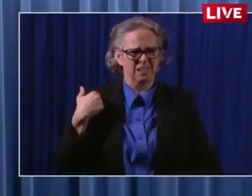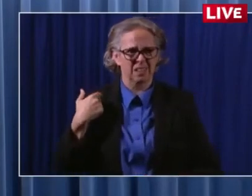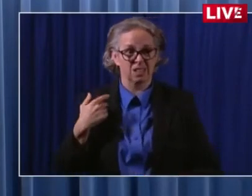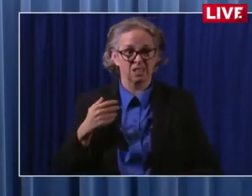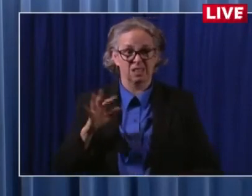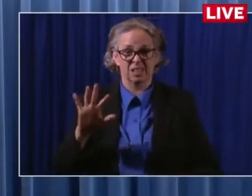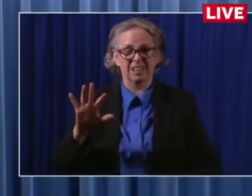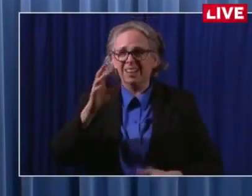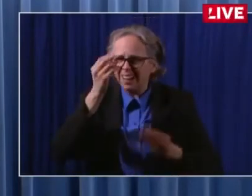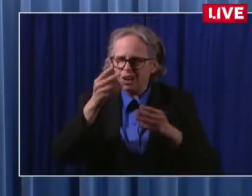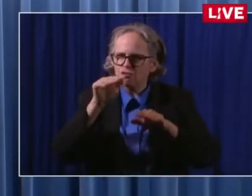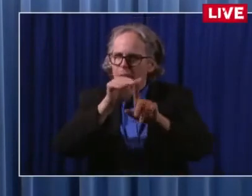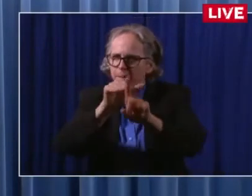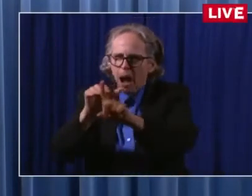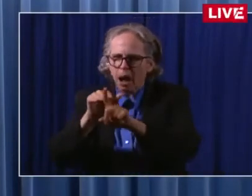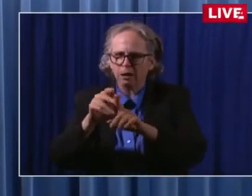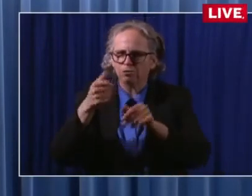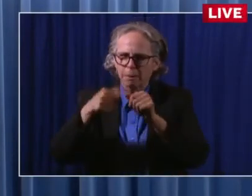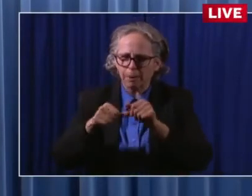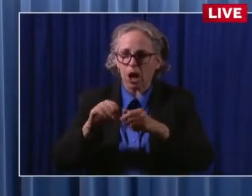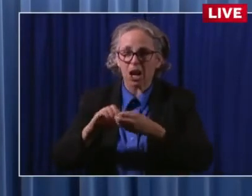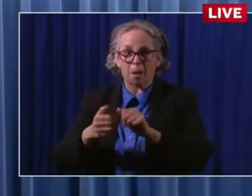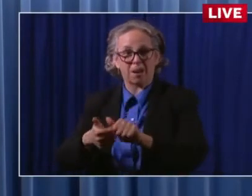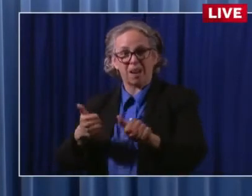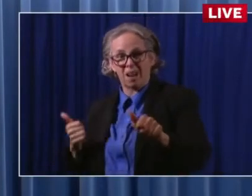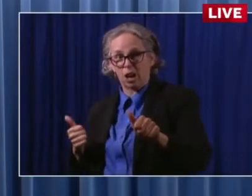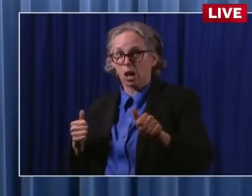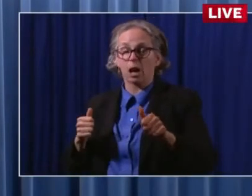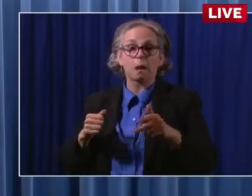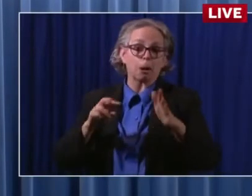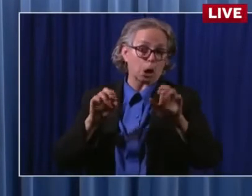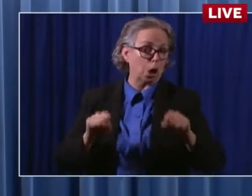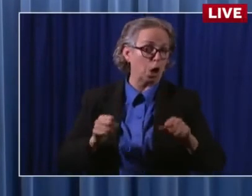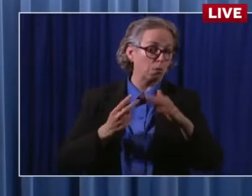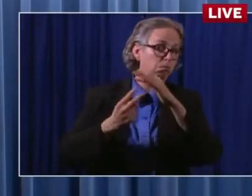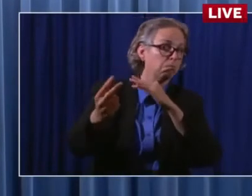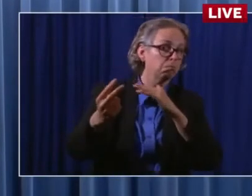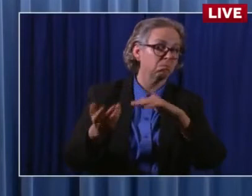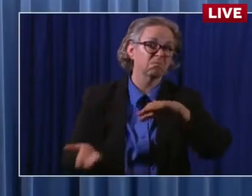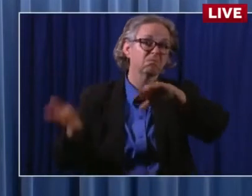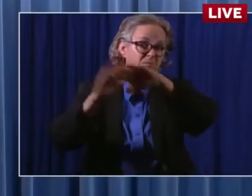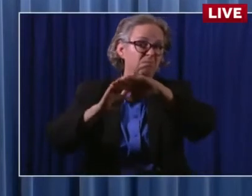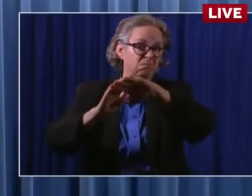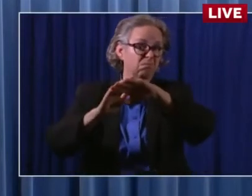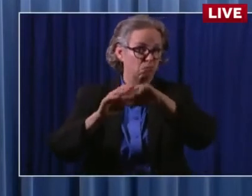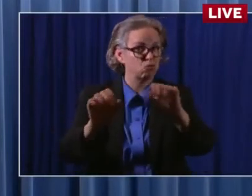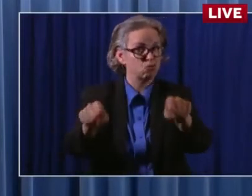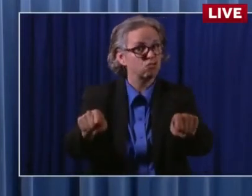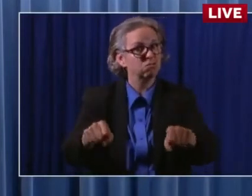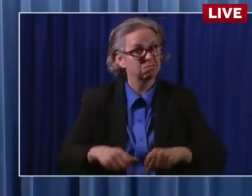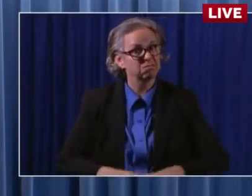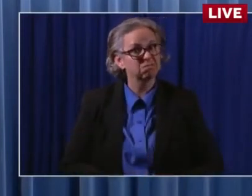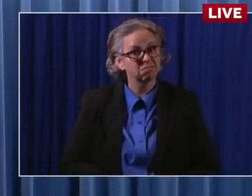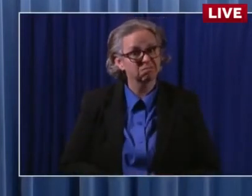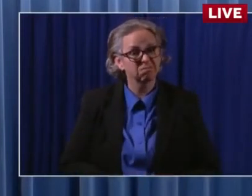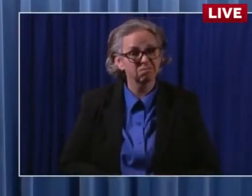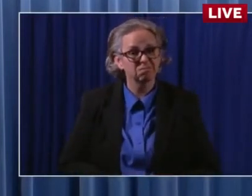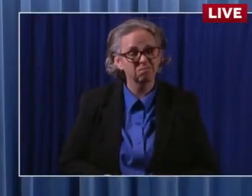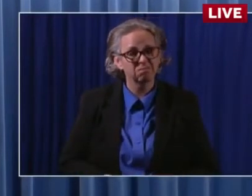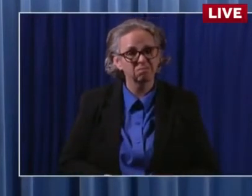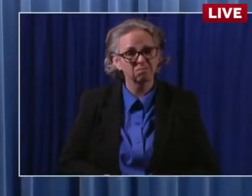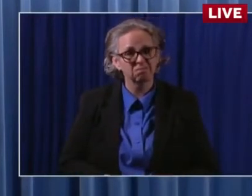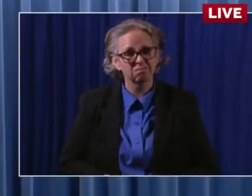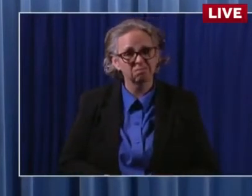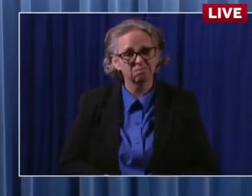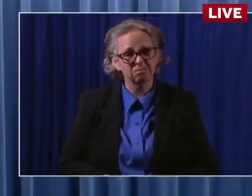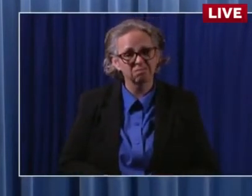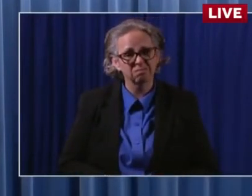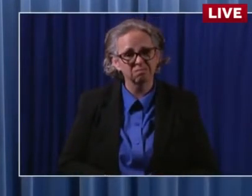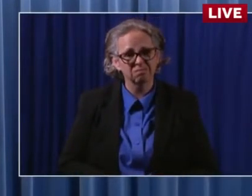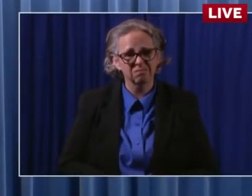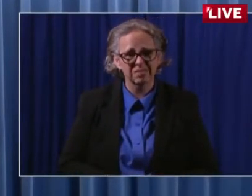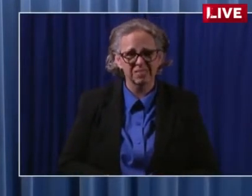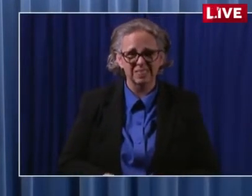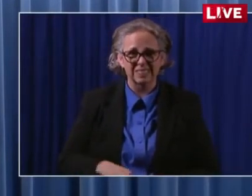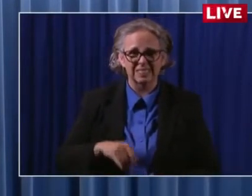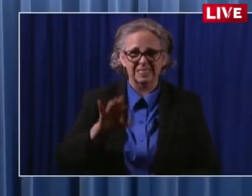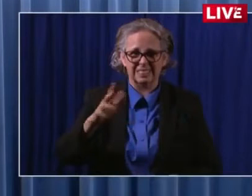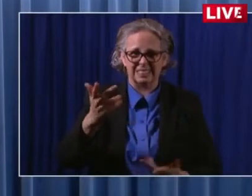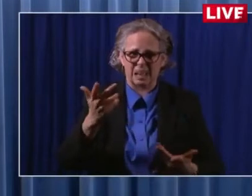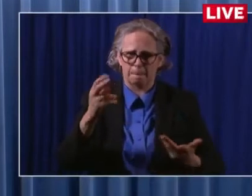AS MY TEAM REMINDS ME, DUE TO CLINICAL AND REPORTING LAGS, THESE NUMBERS MAY CONTINUE TO GROW FOR THIS REPORTING PERIOD.